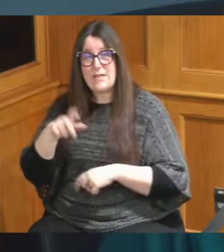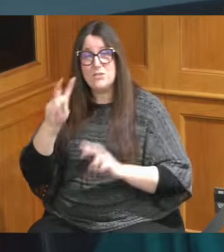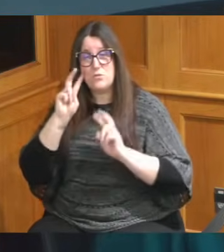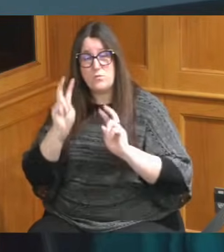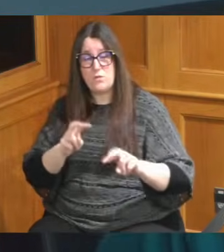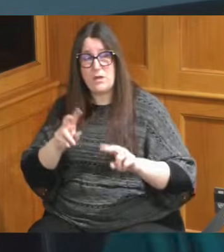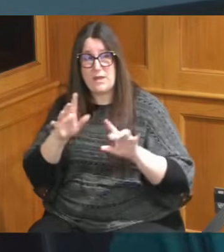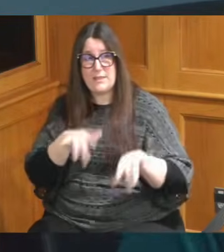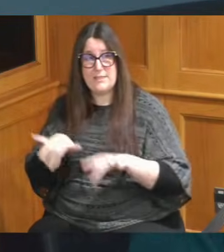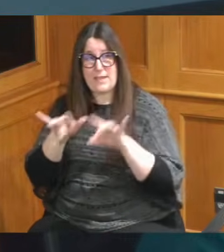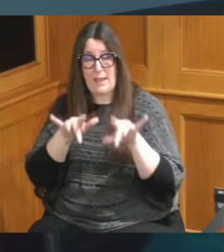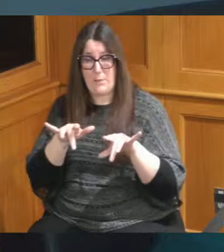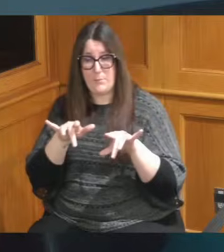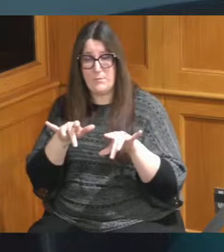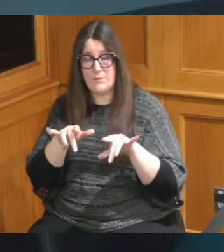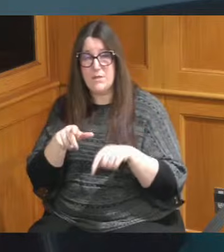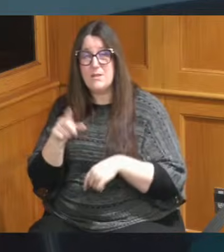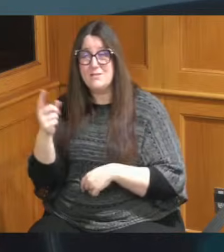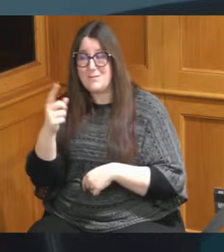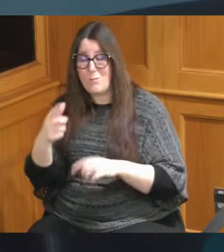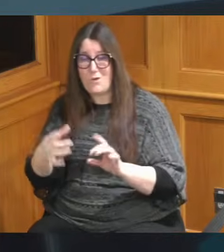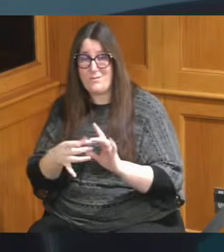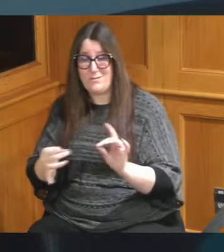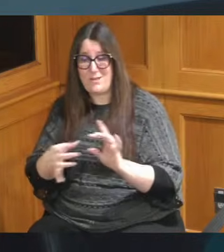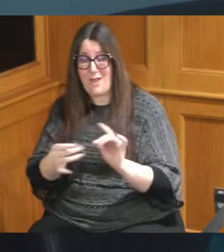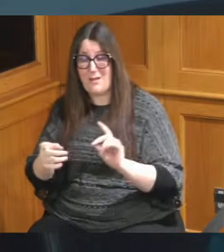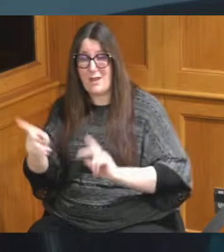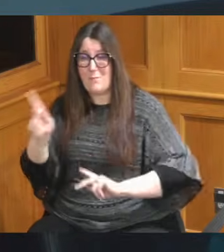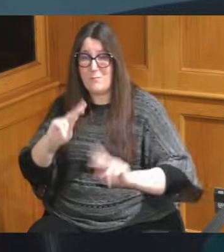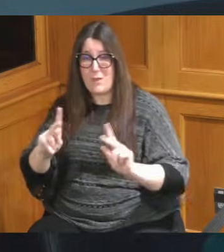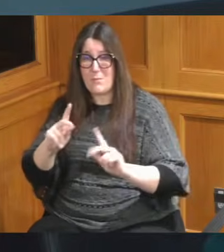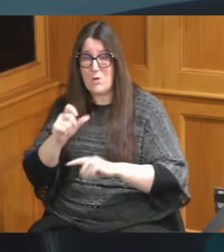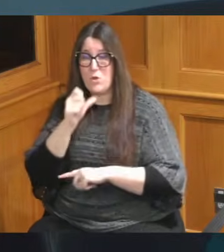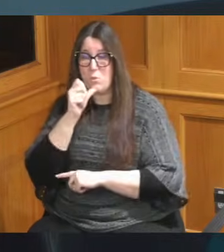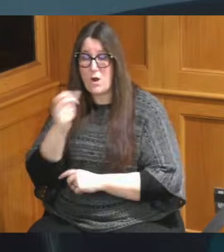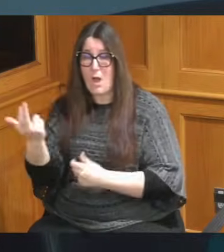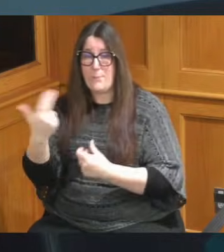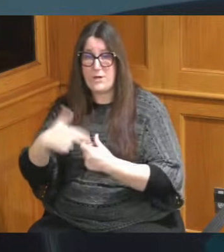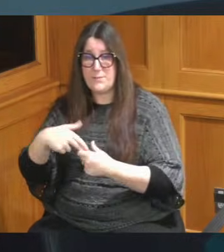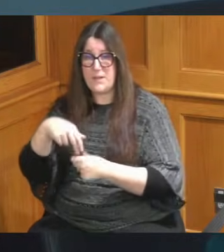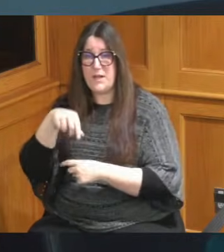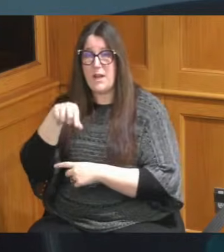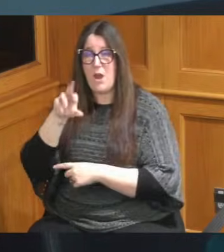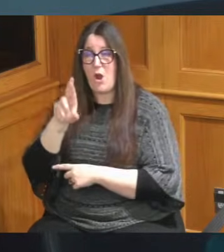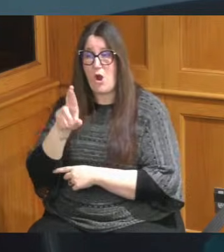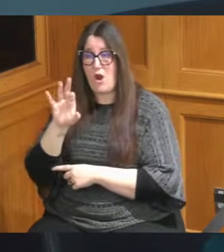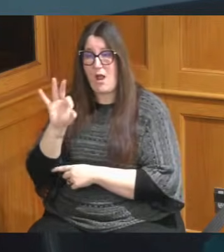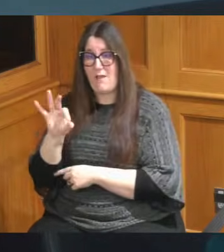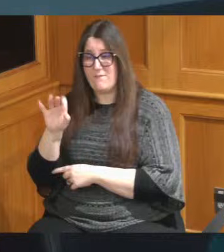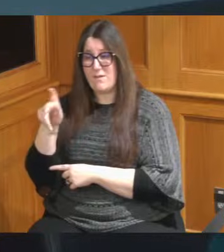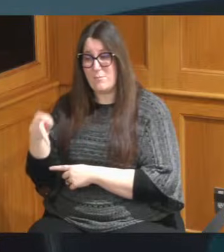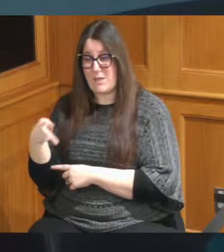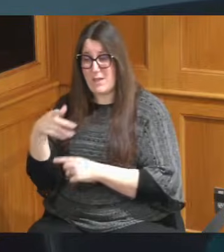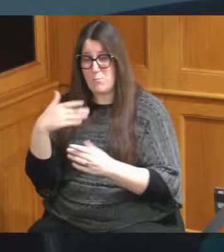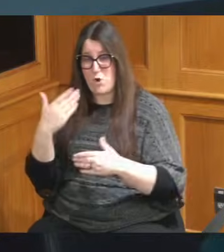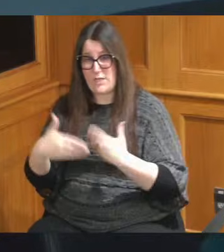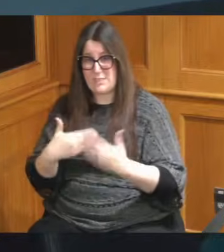the tape, it said that there are people who are not participating in the RFP process. They're